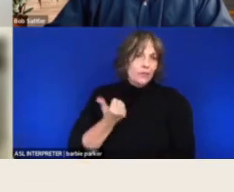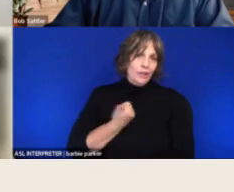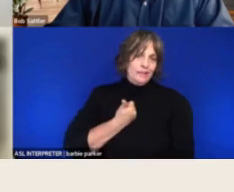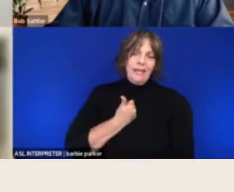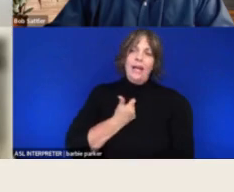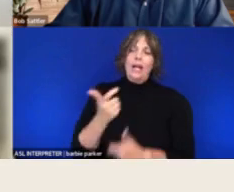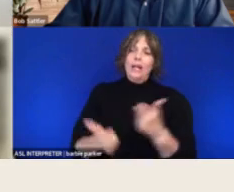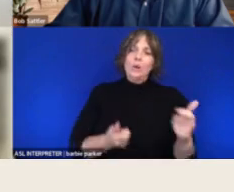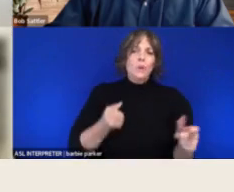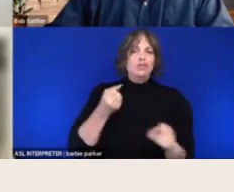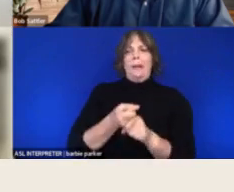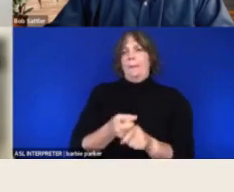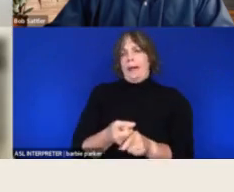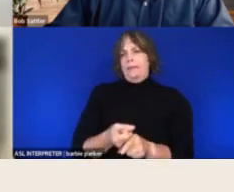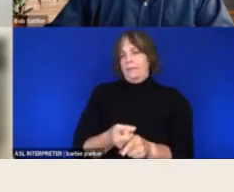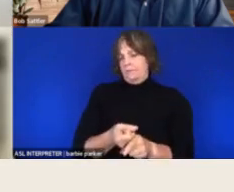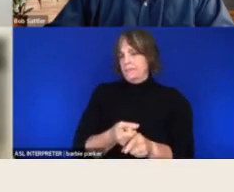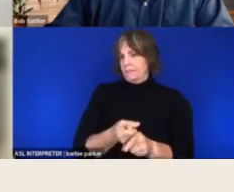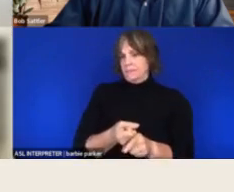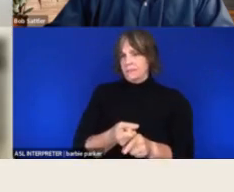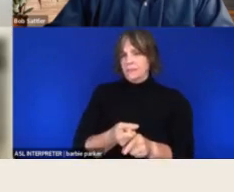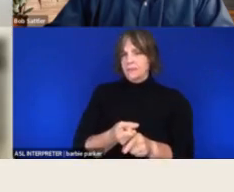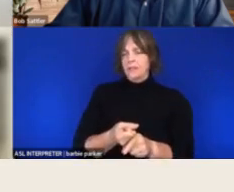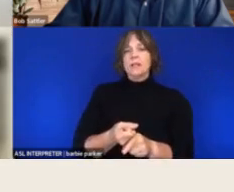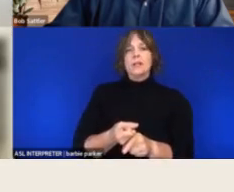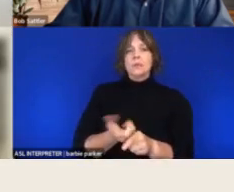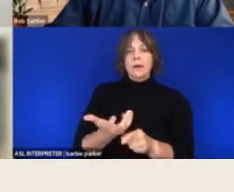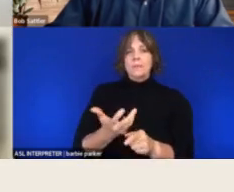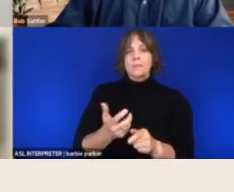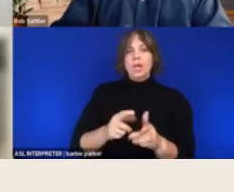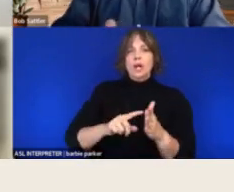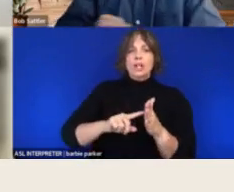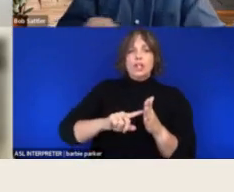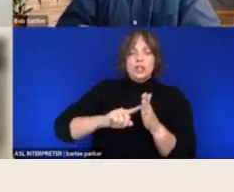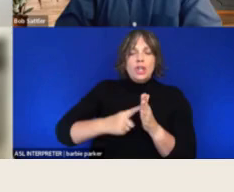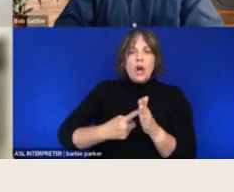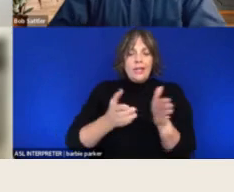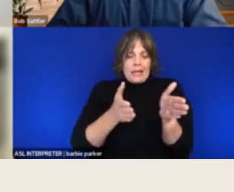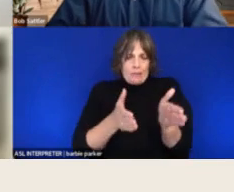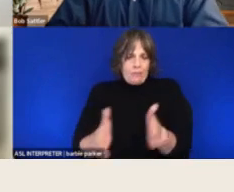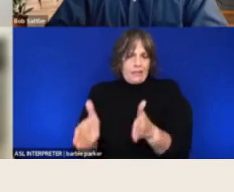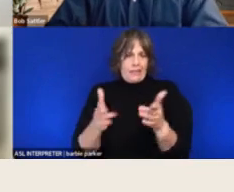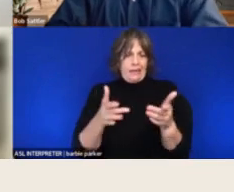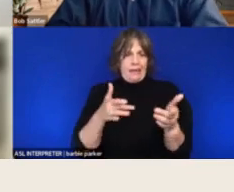impact is starting a planning event or ISP meeting or